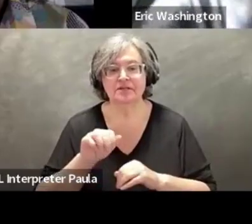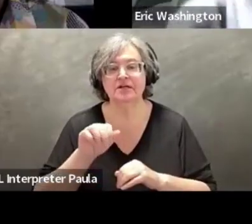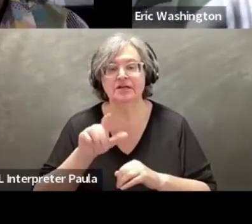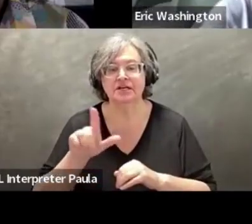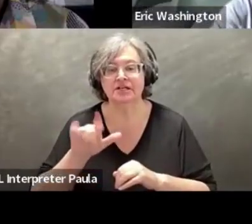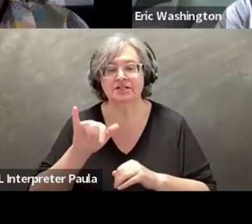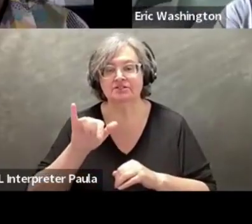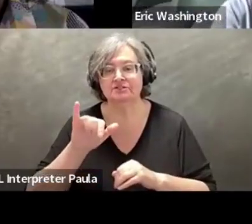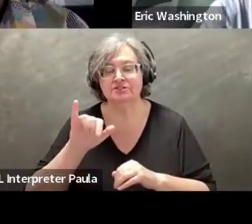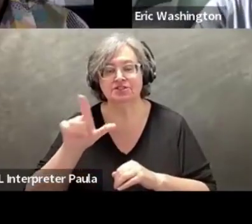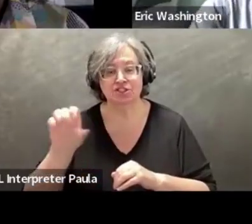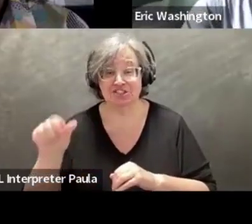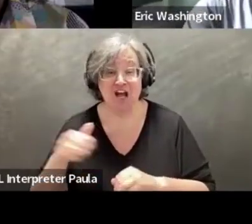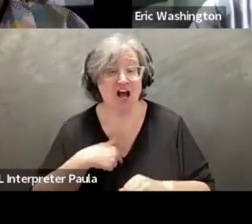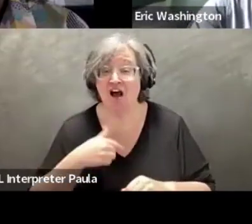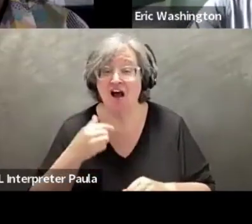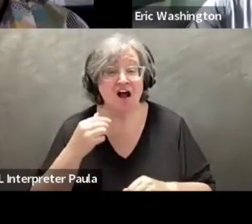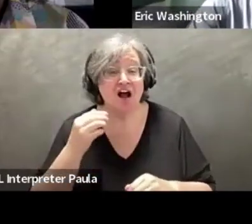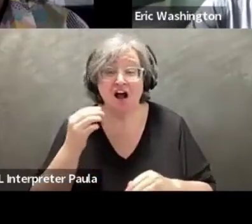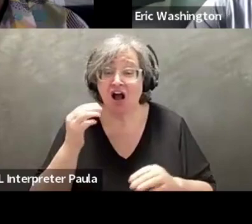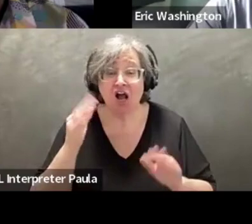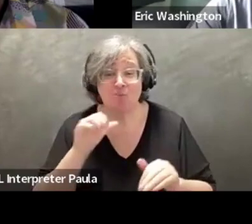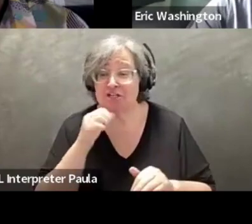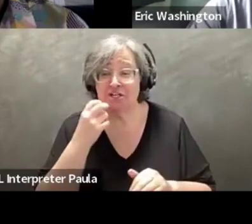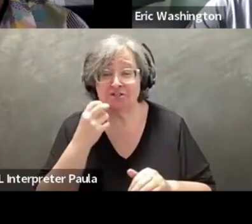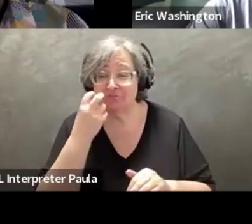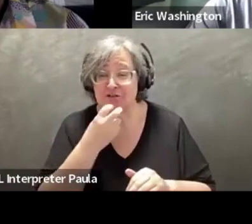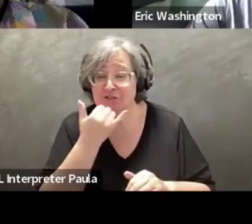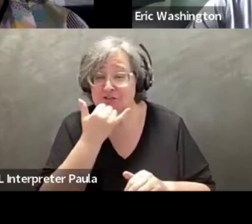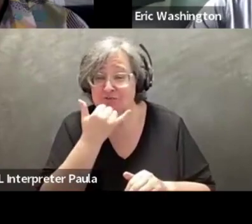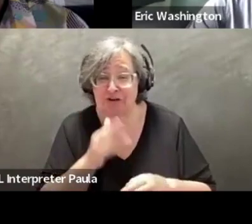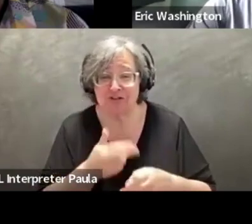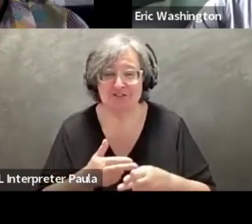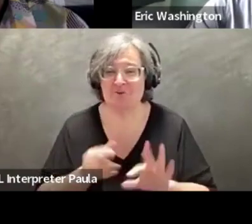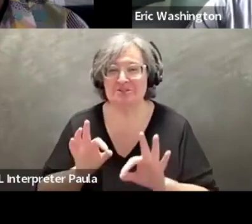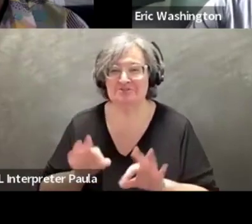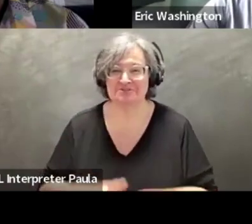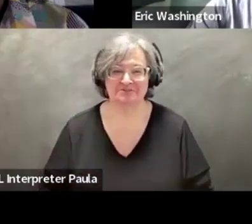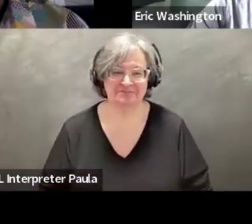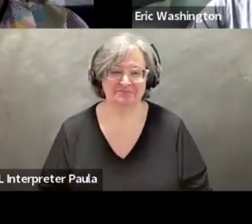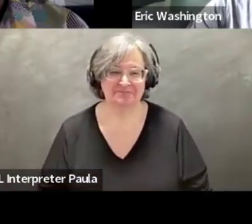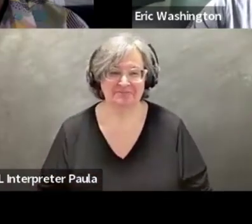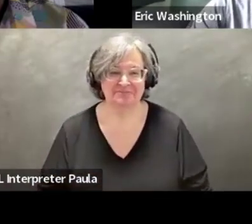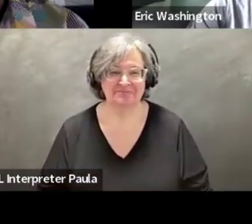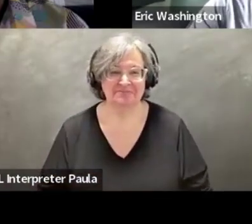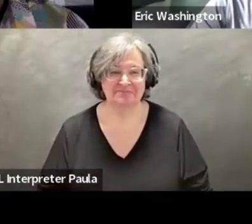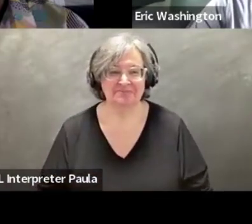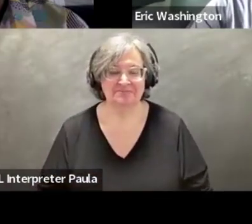hope I'm not butchered name if I'm sorry. Yeah, it is alchesa,